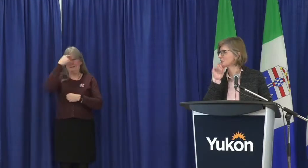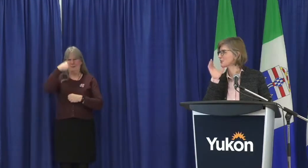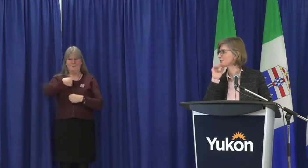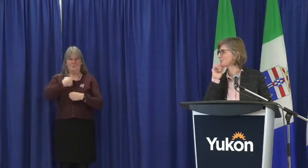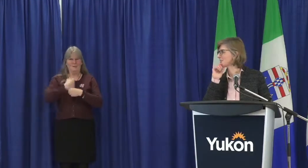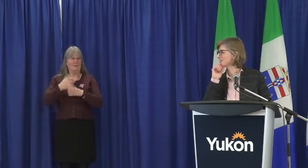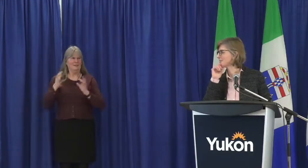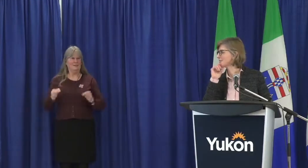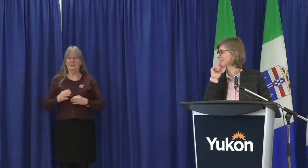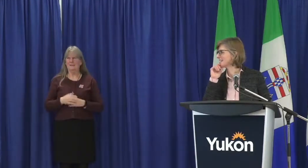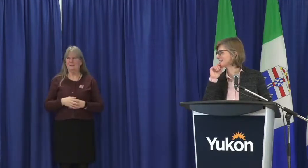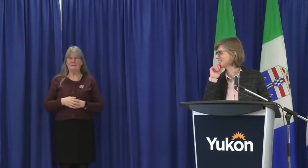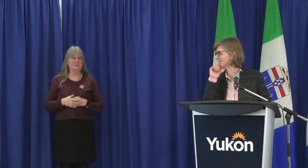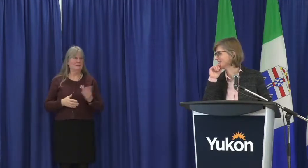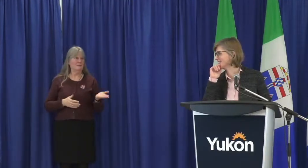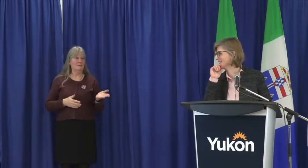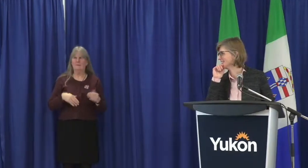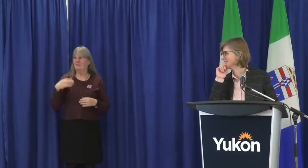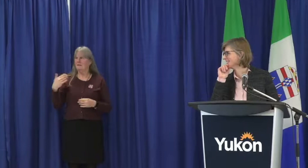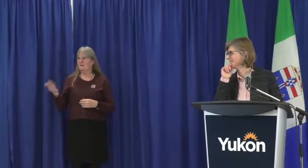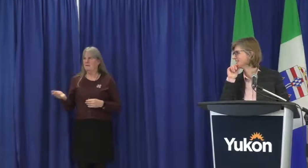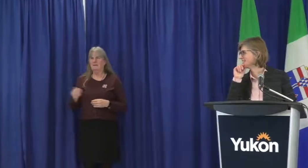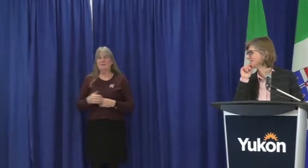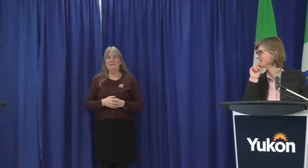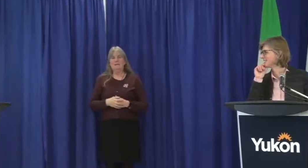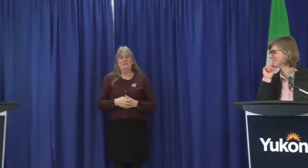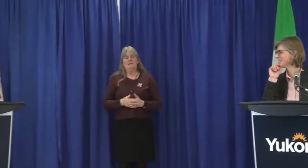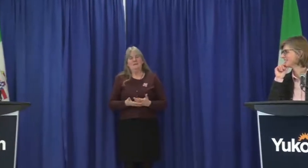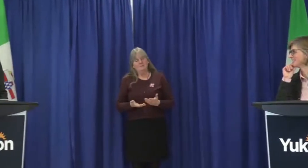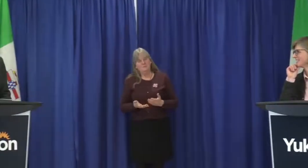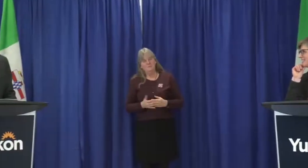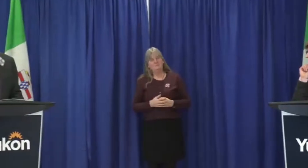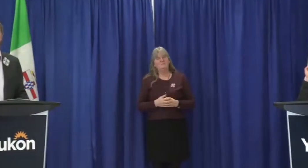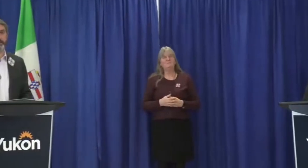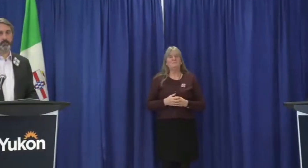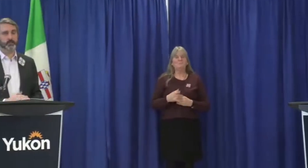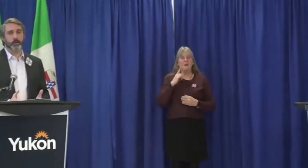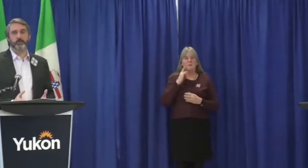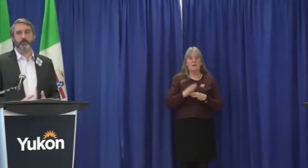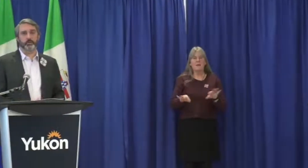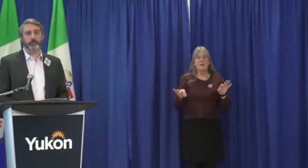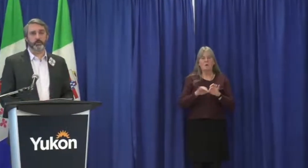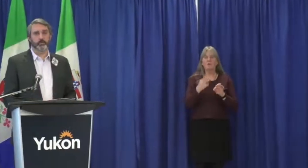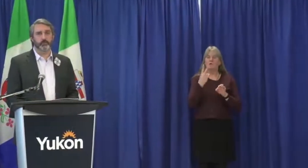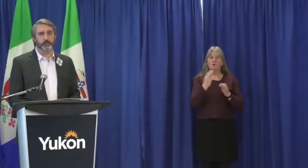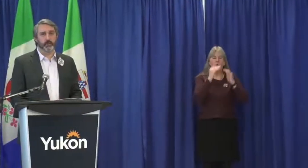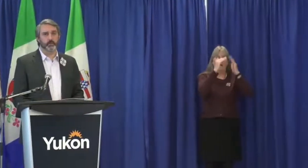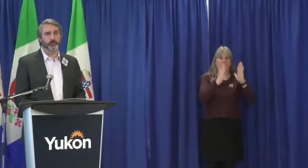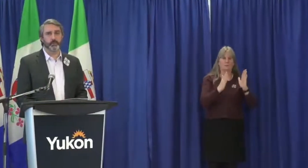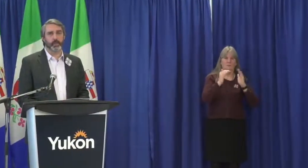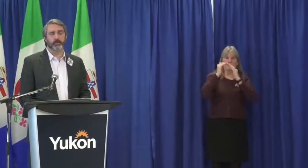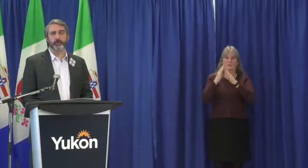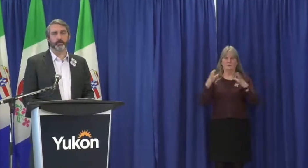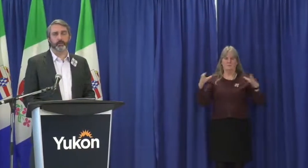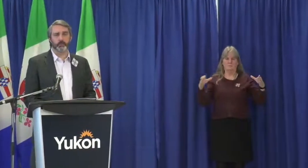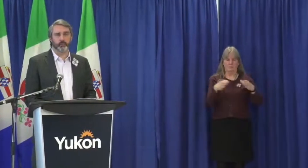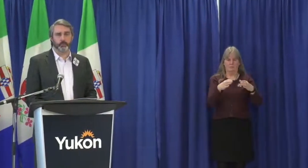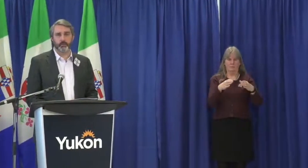It's your turn. Yeah, again, I think that's why it's important that the message is it's two households. You know, limit your gathering to two households, whether